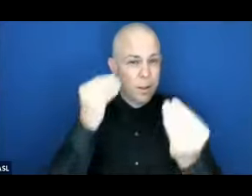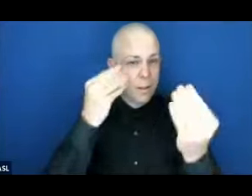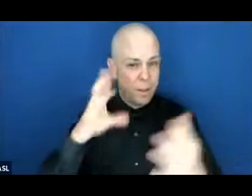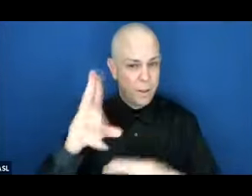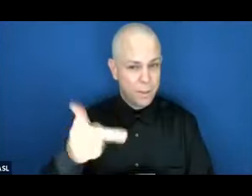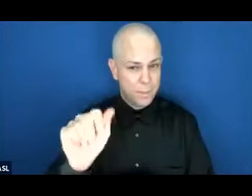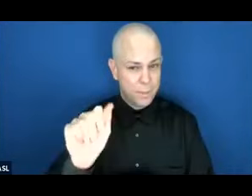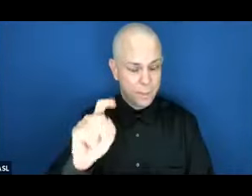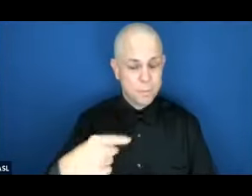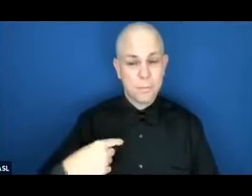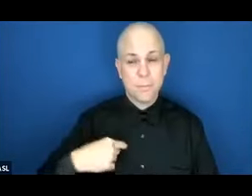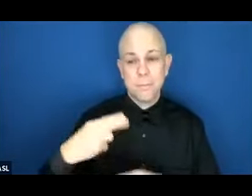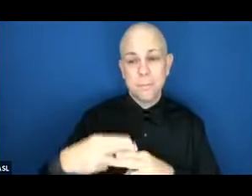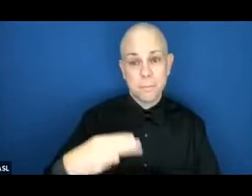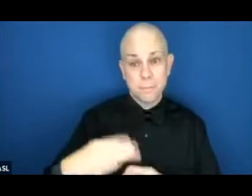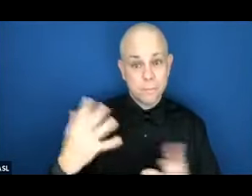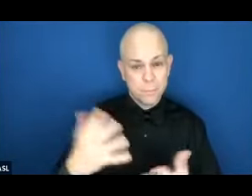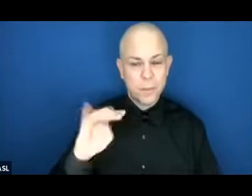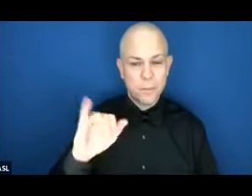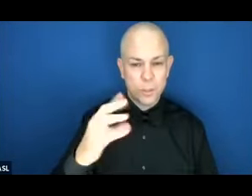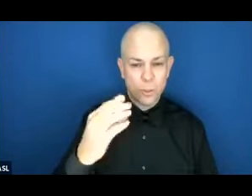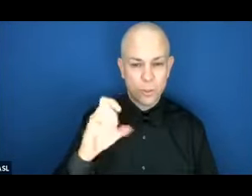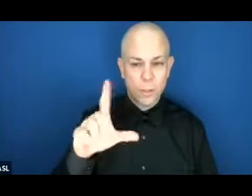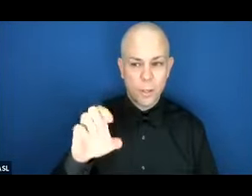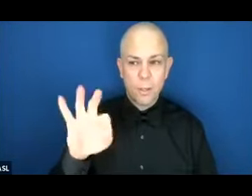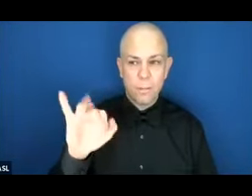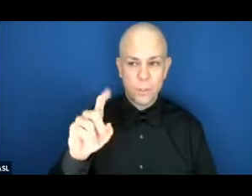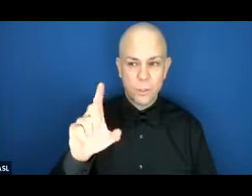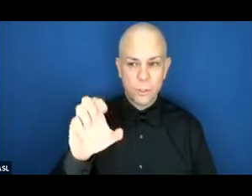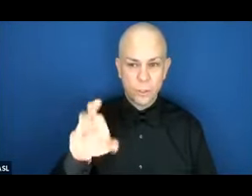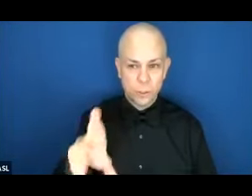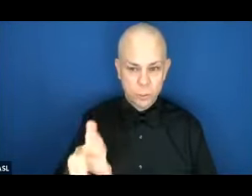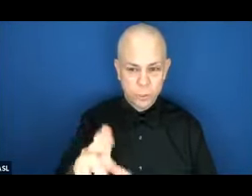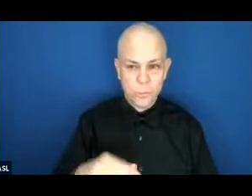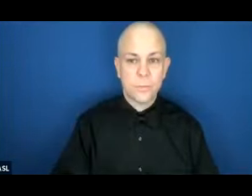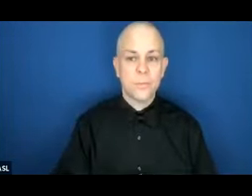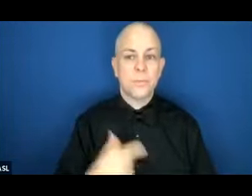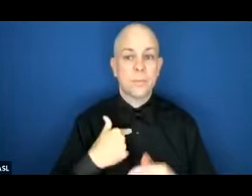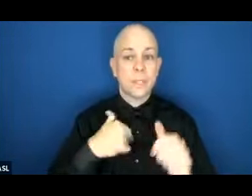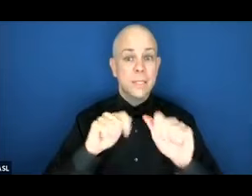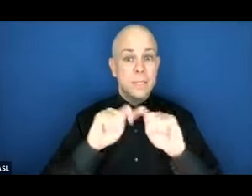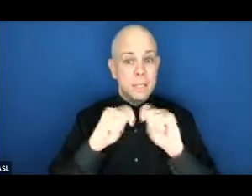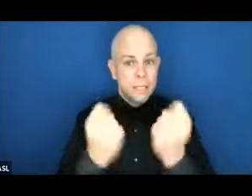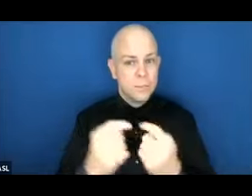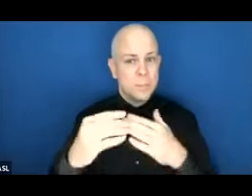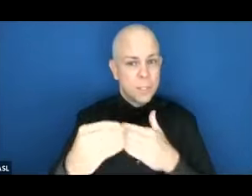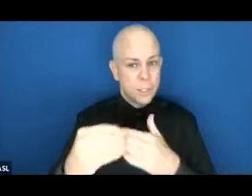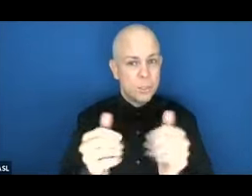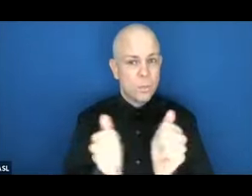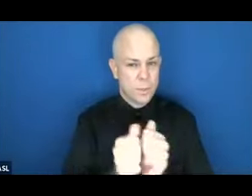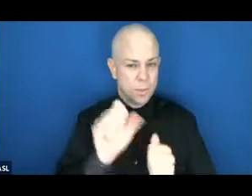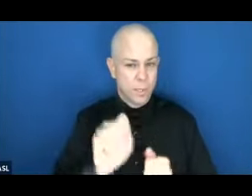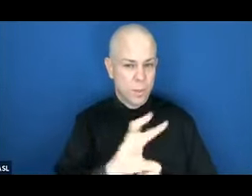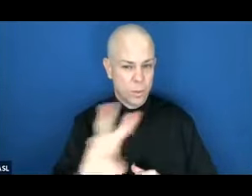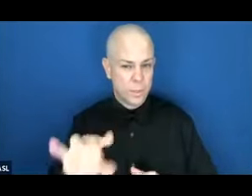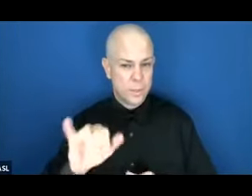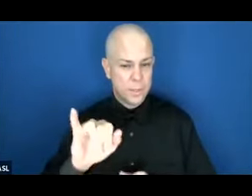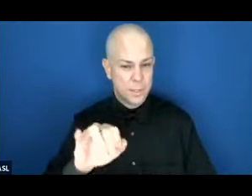information officer with the Southwest Area Incident Management team. Tonight we have updates for you from several members of our team